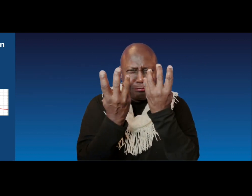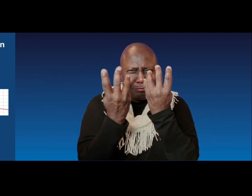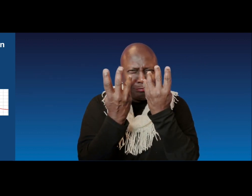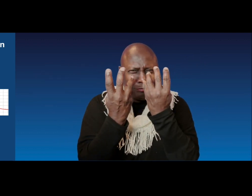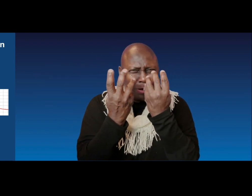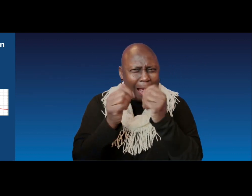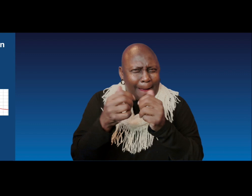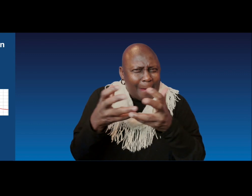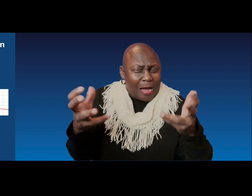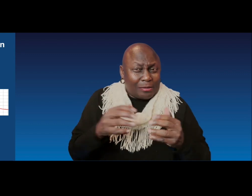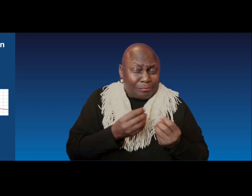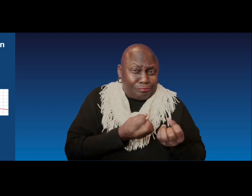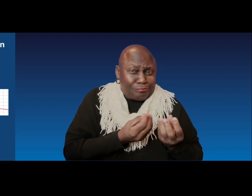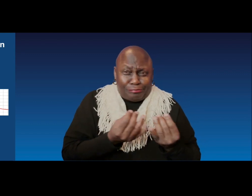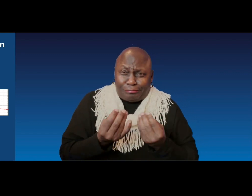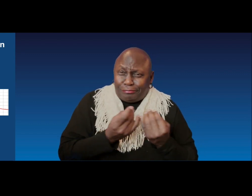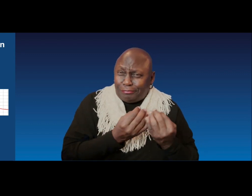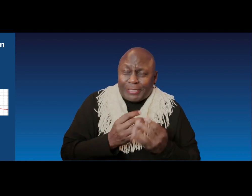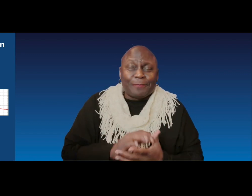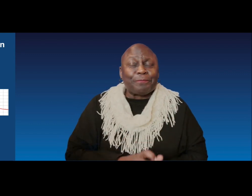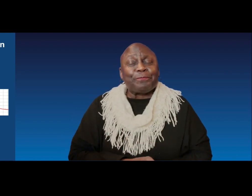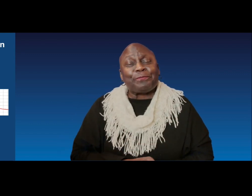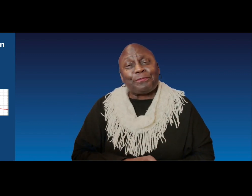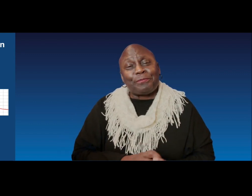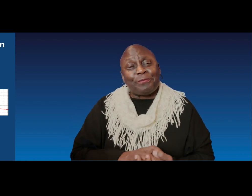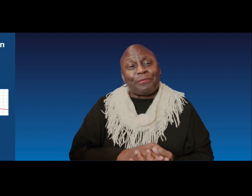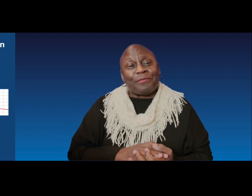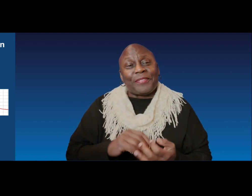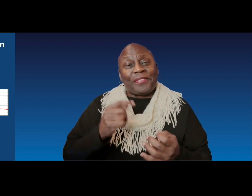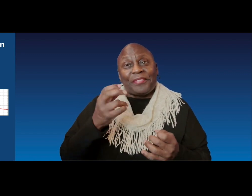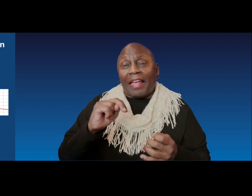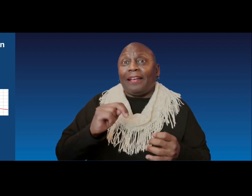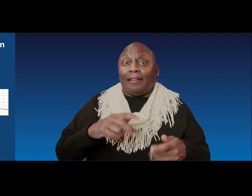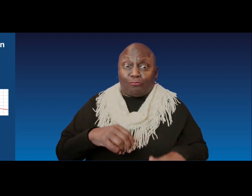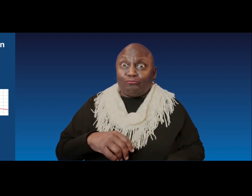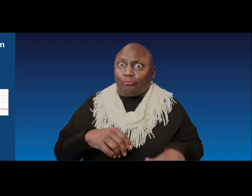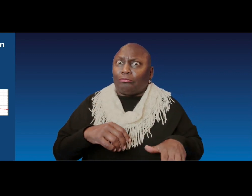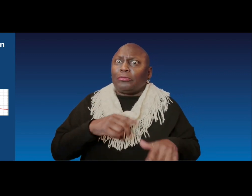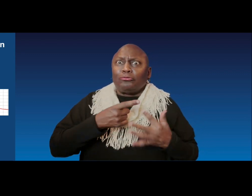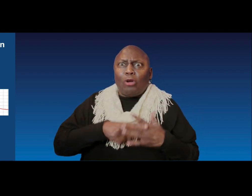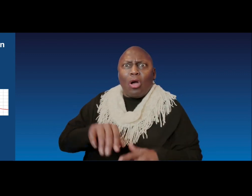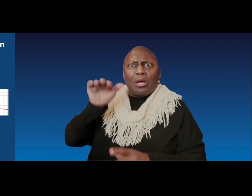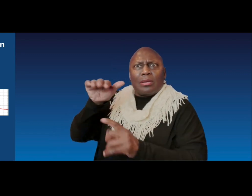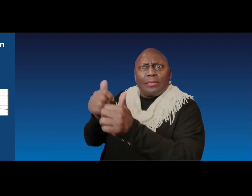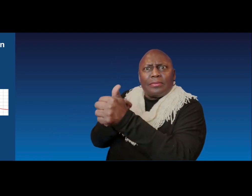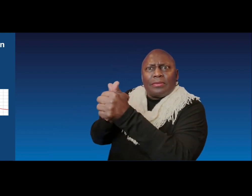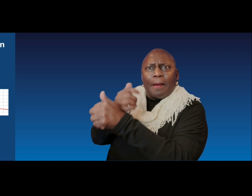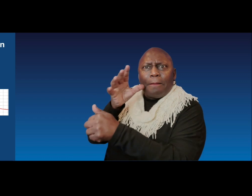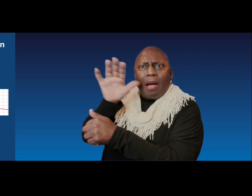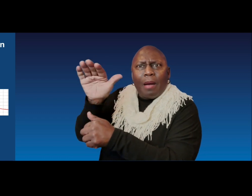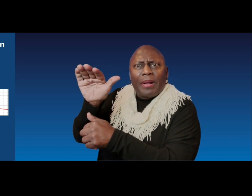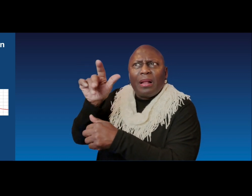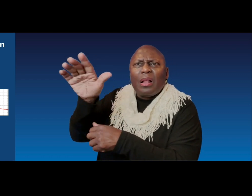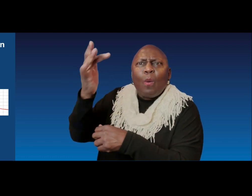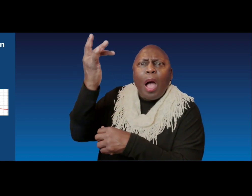Even if they seem they aren't watching, they are getting that input visually if we sign all the time. Then her son